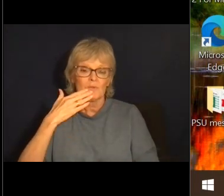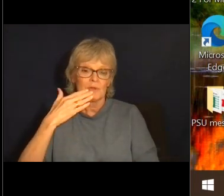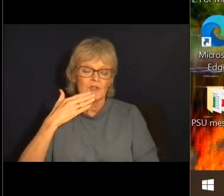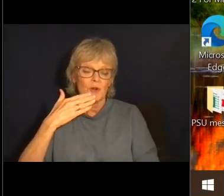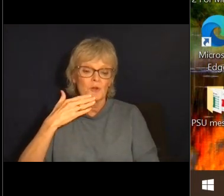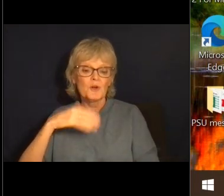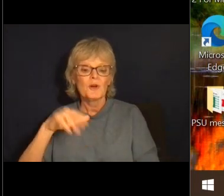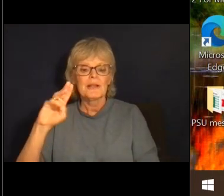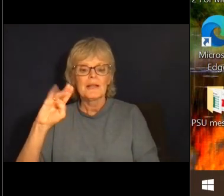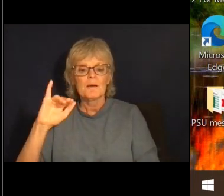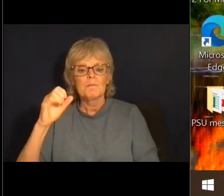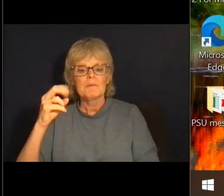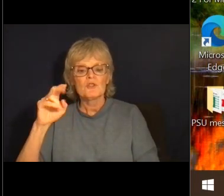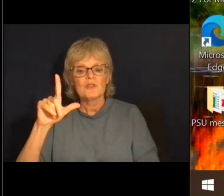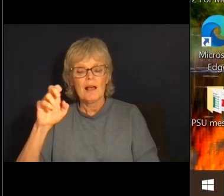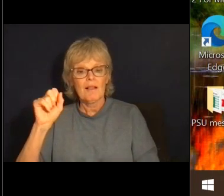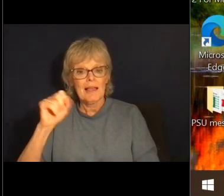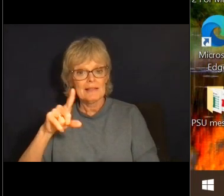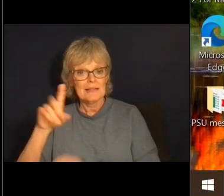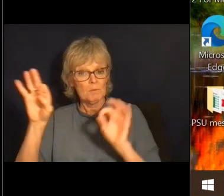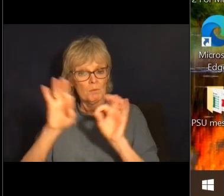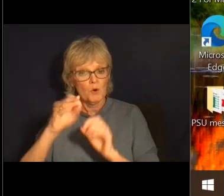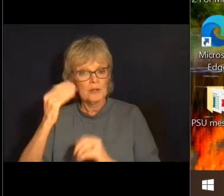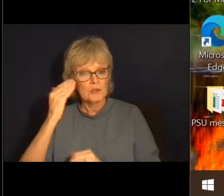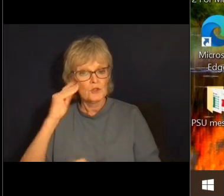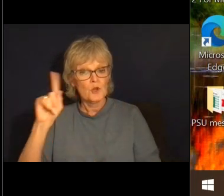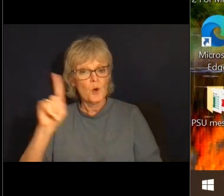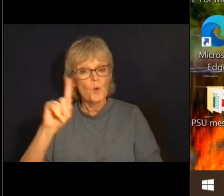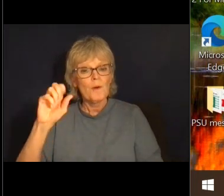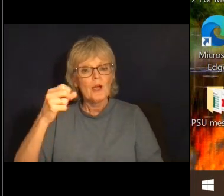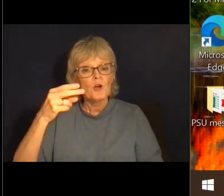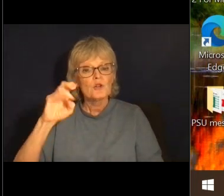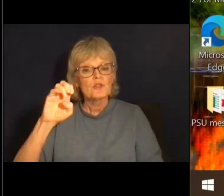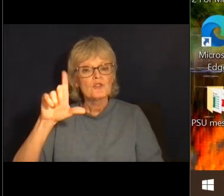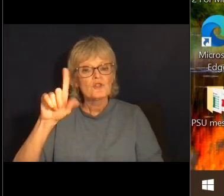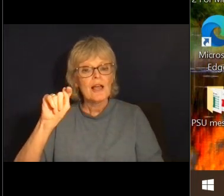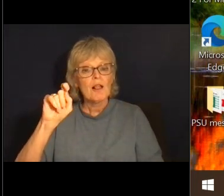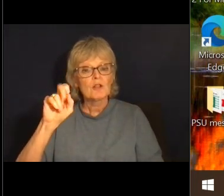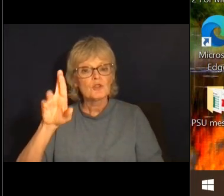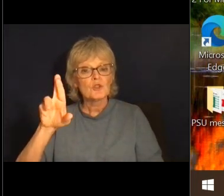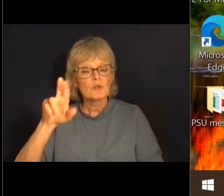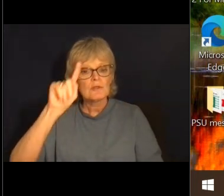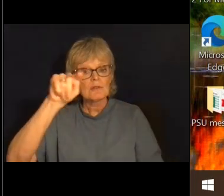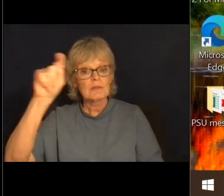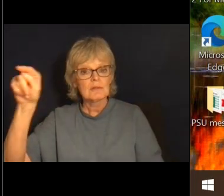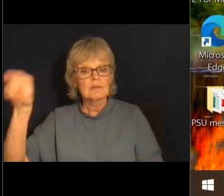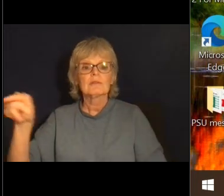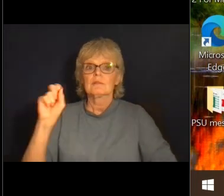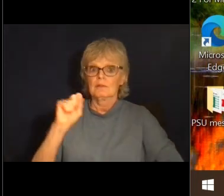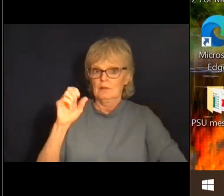Michelle asks, "Is it important to know where the shelters are?" Absolutely, shelters are one of those things,